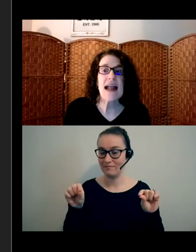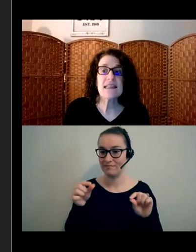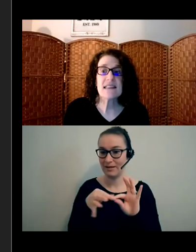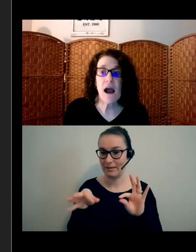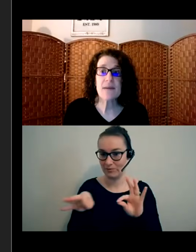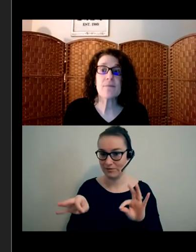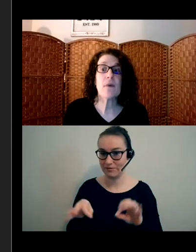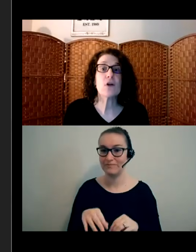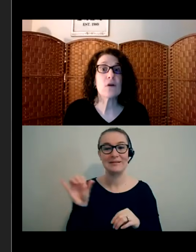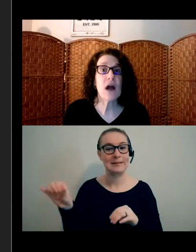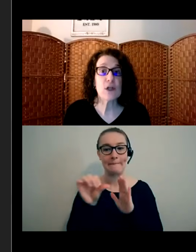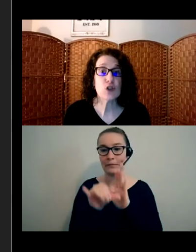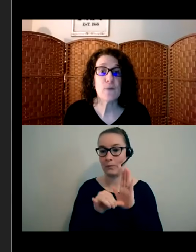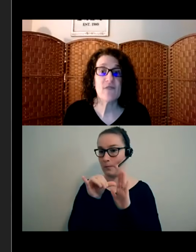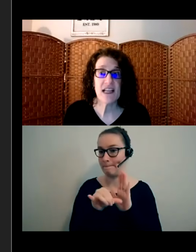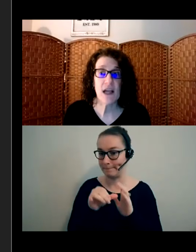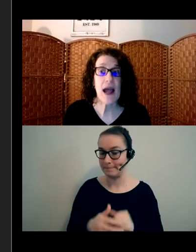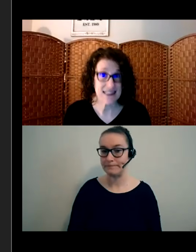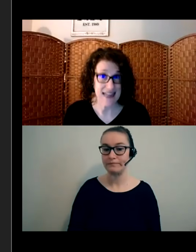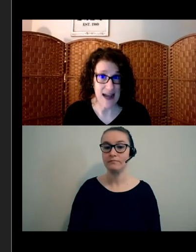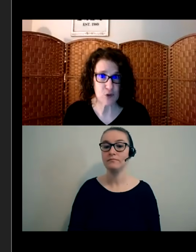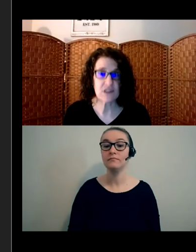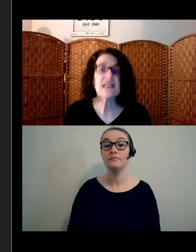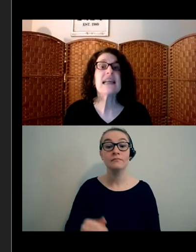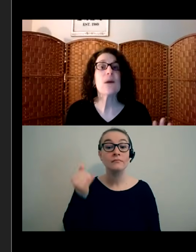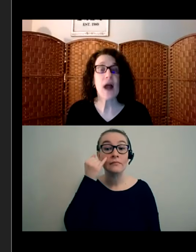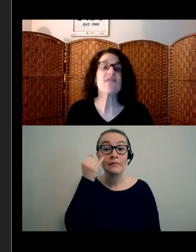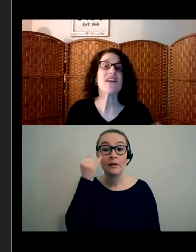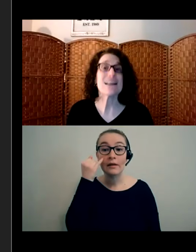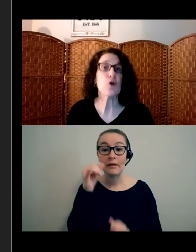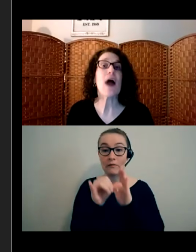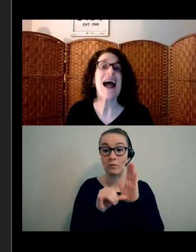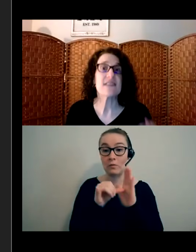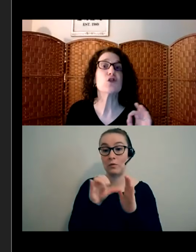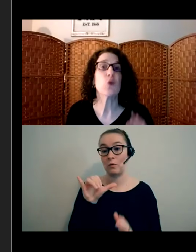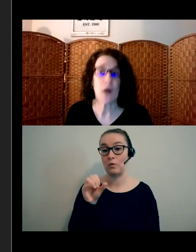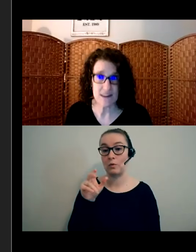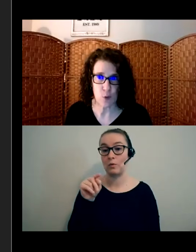Anytime a YouTube video has captions, it will have an interactive transcript.